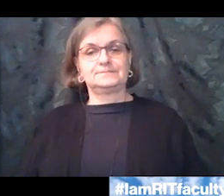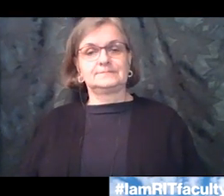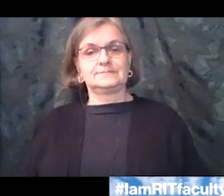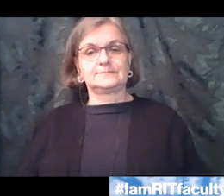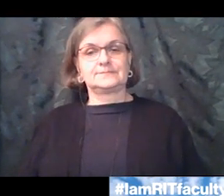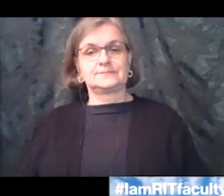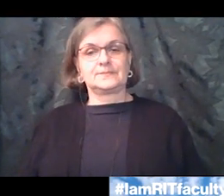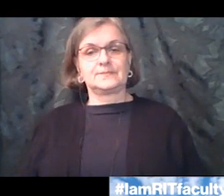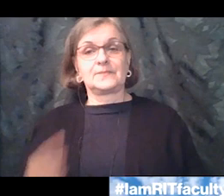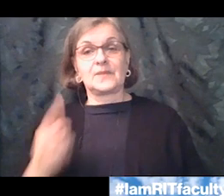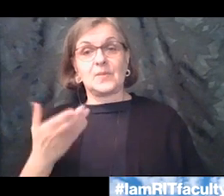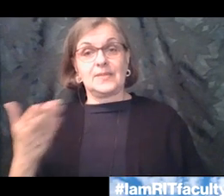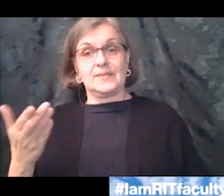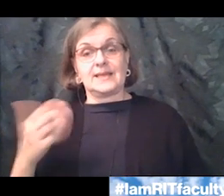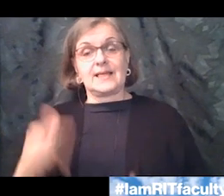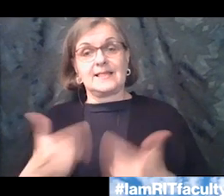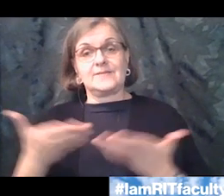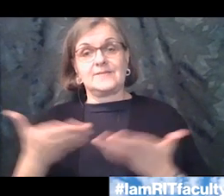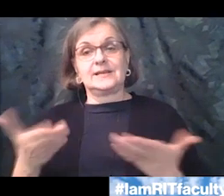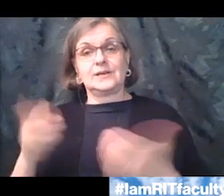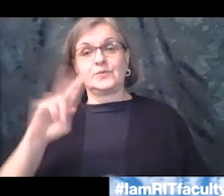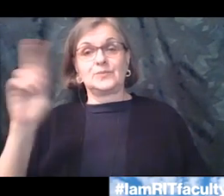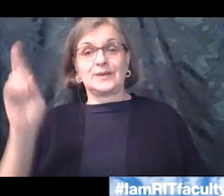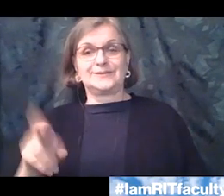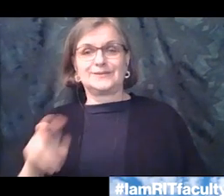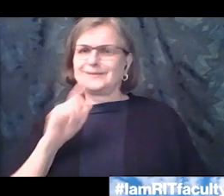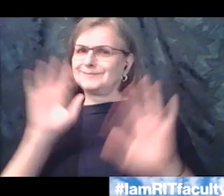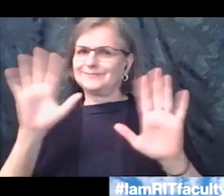that living in the greater Rochester community is a great place. It's a great privilege.